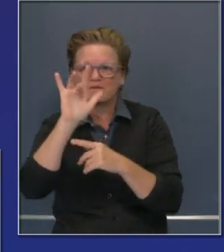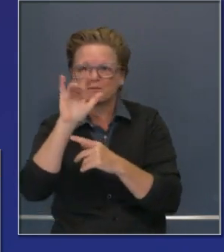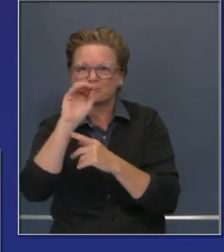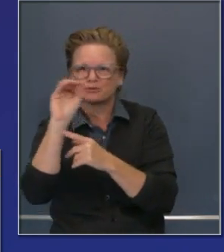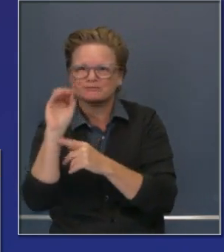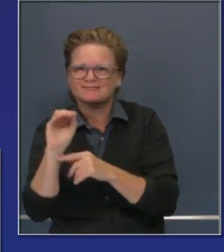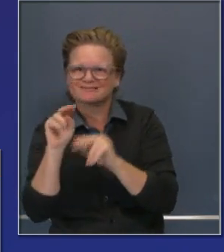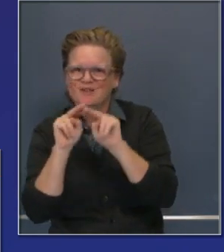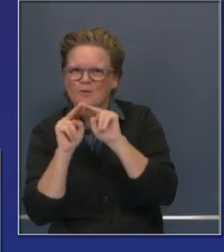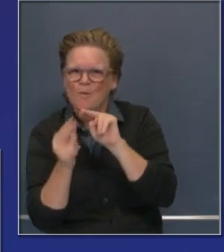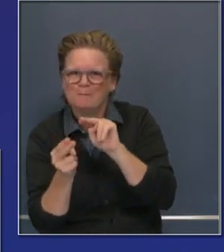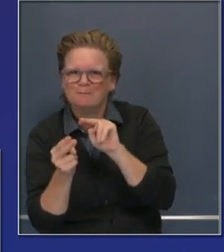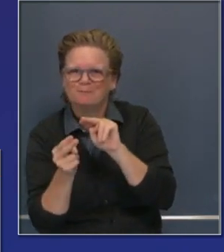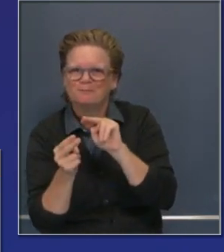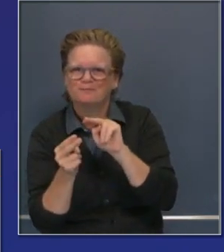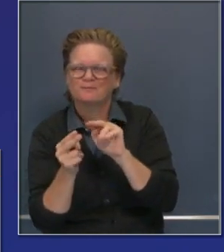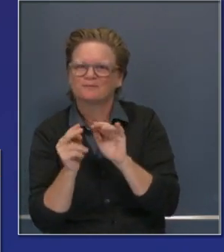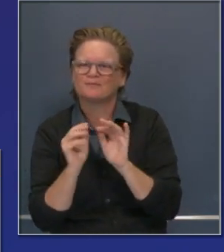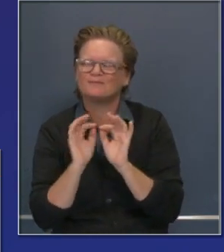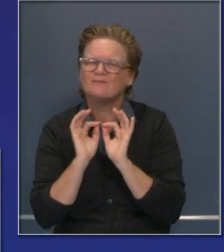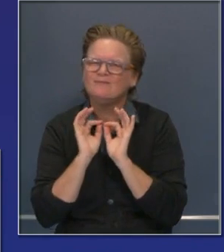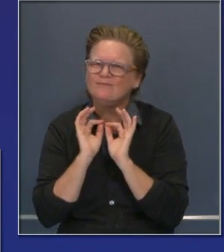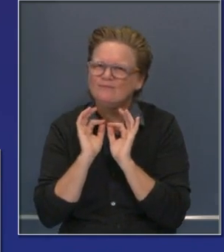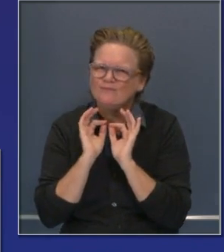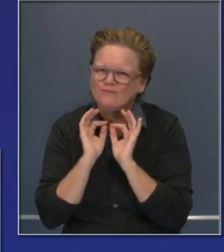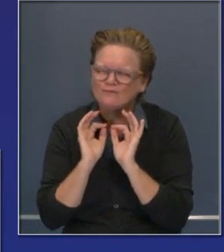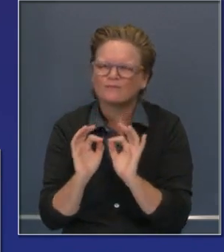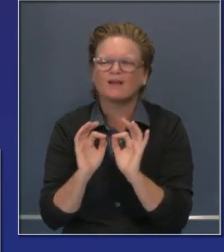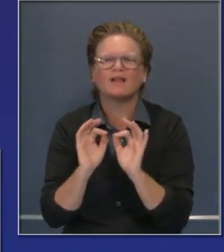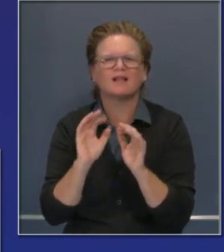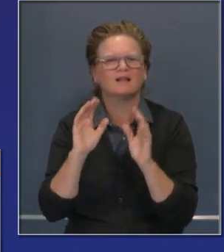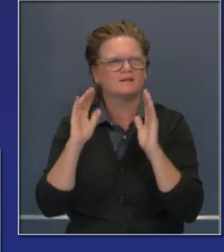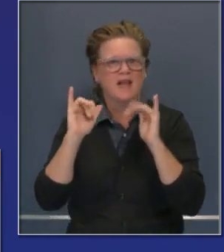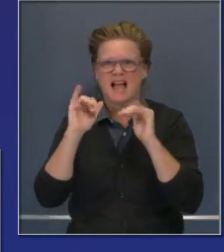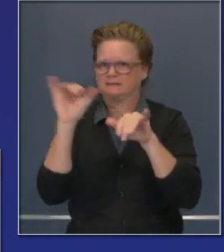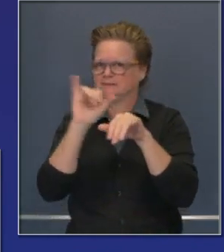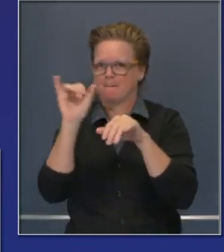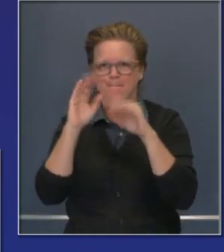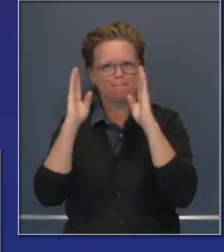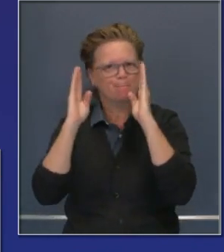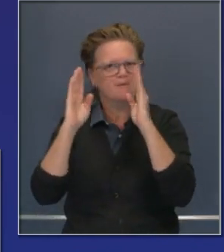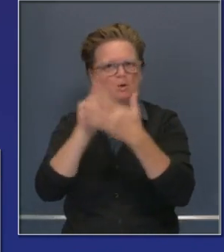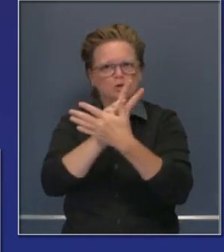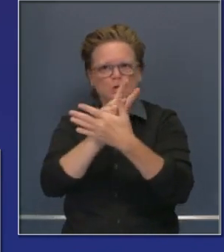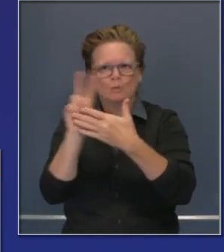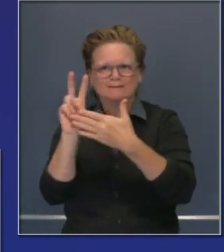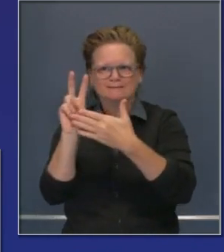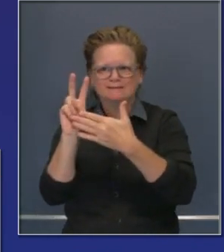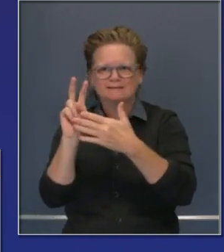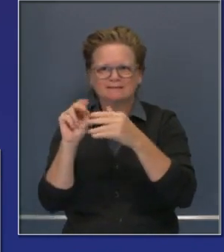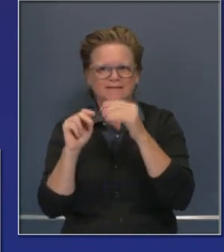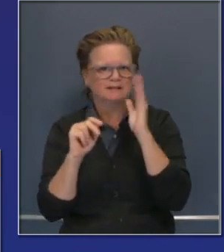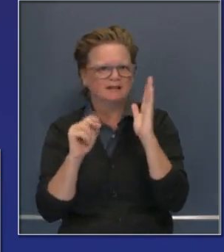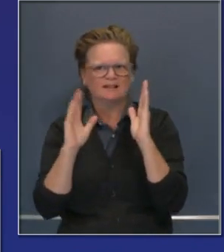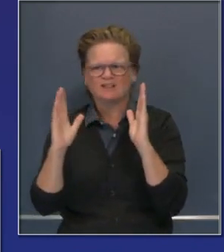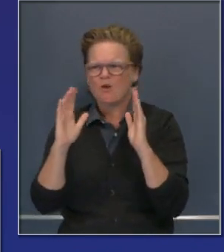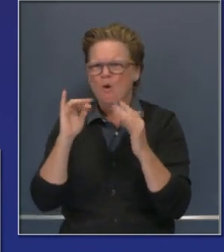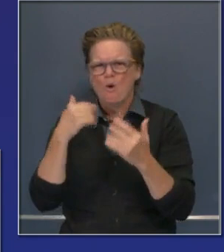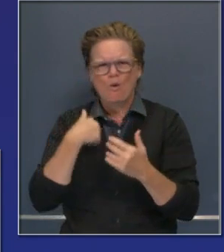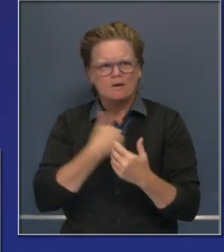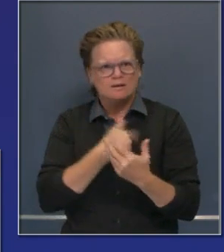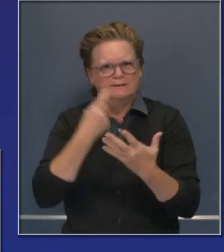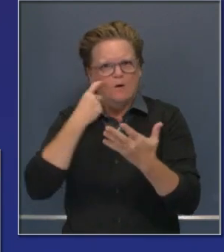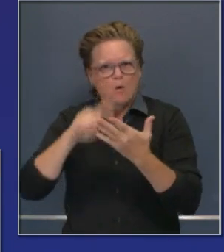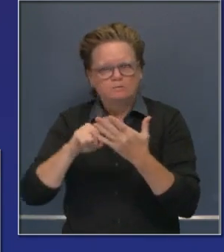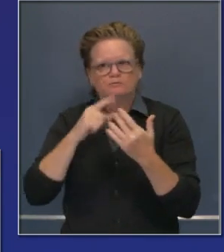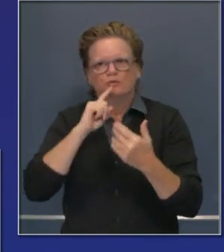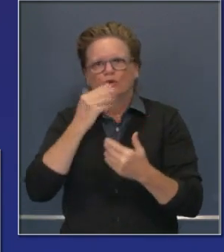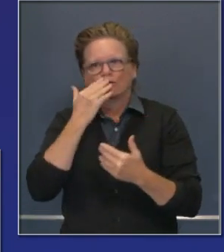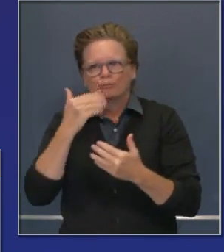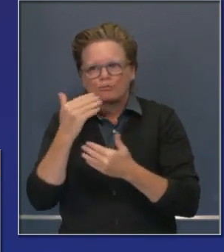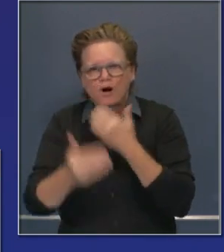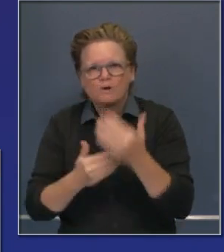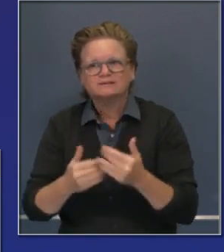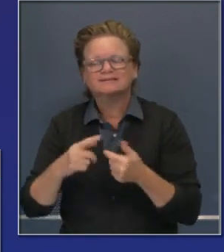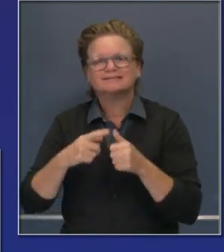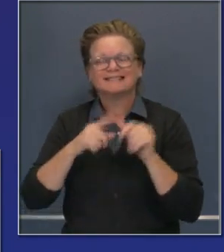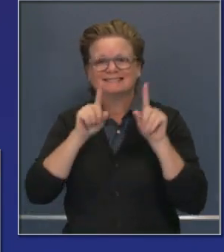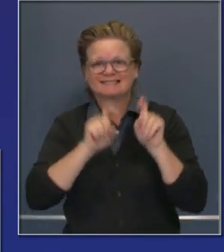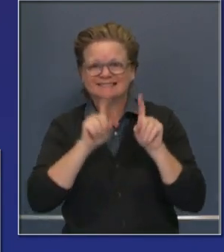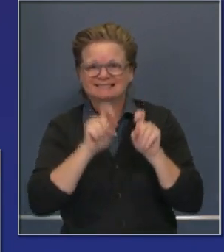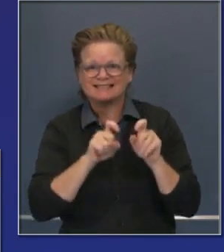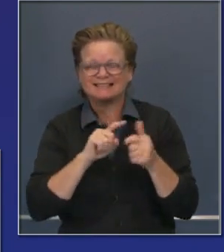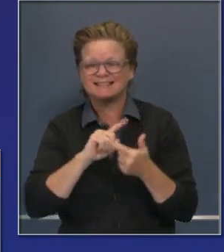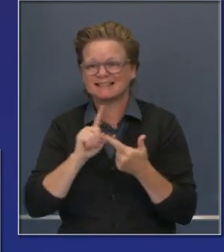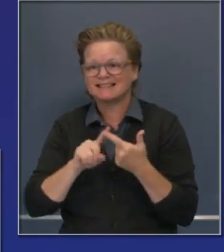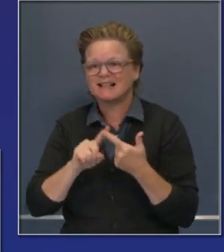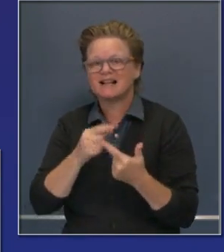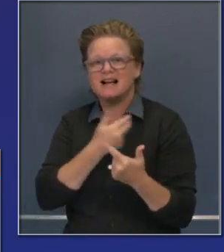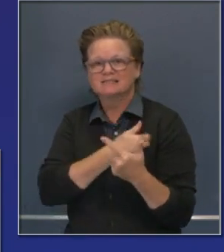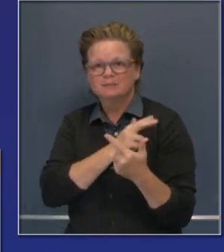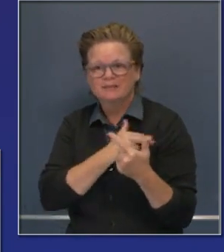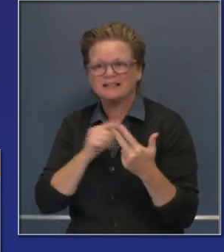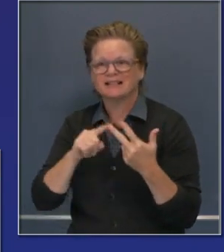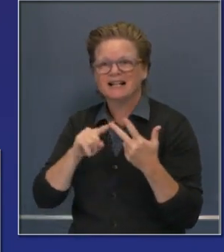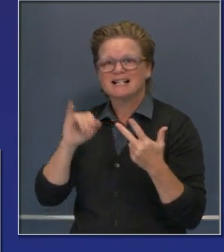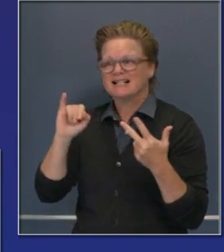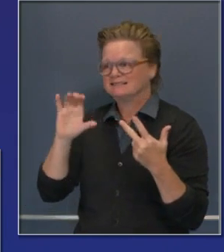TRACKING ROUGHLY SIMILARLY 25% DECREASE IN THE TOTAL NUMBER OF I SEE MISSIONS OVER A 14 DAY PERIOD SO REAL PROGRESS AS IT RELATES TO OUR CASE COUNSEL REAL PROGRESS AS IT RELATES TO OUR